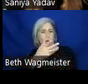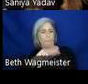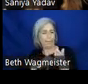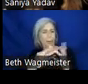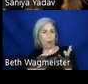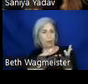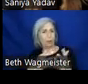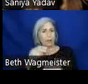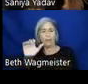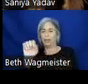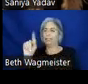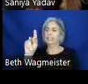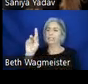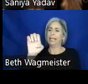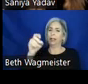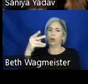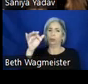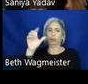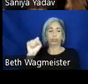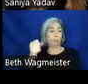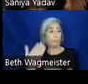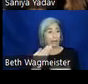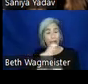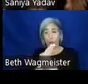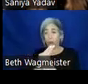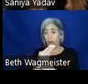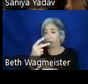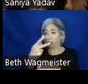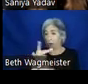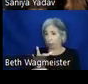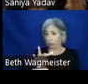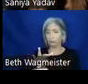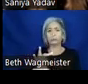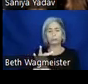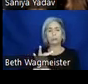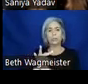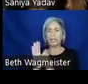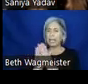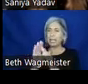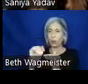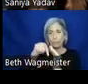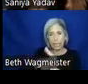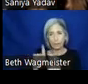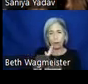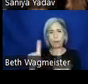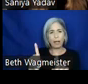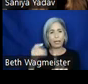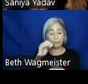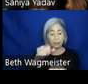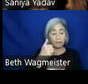that may use a product or a service. Although they're fictional people, if built well, the needs